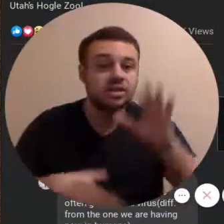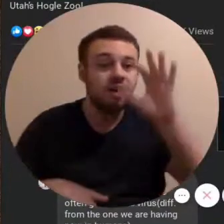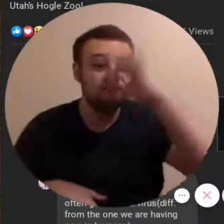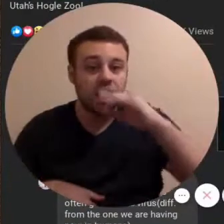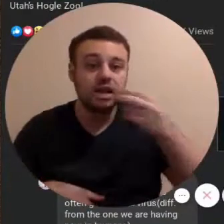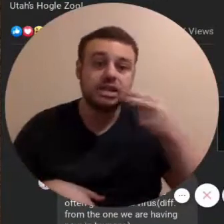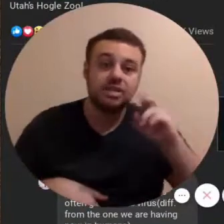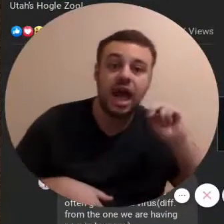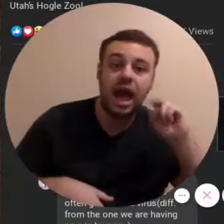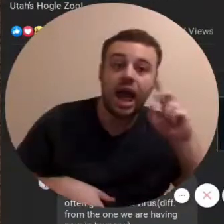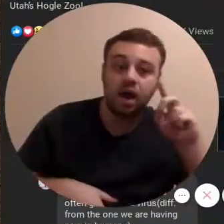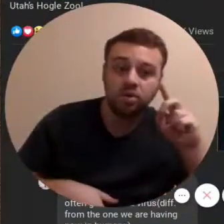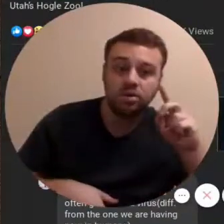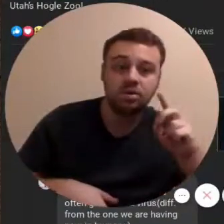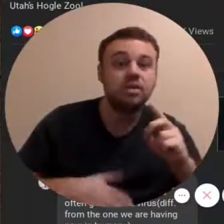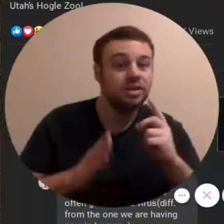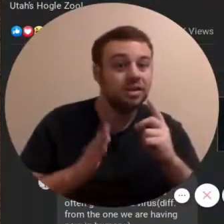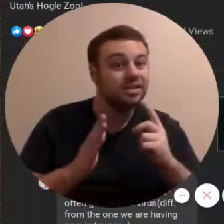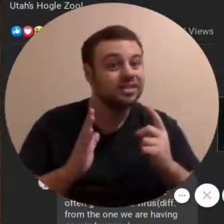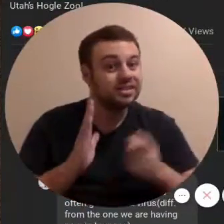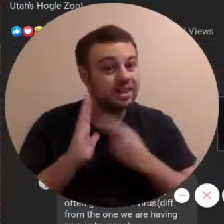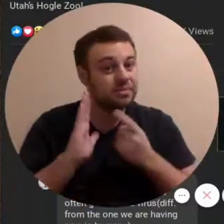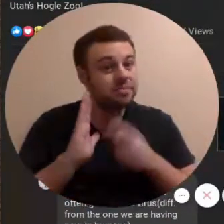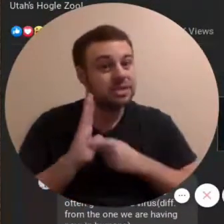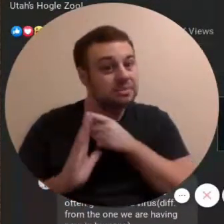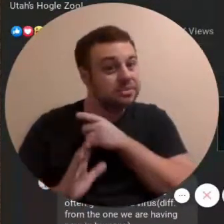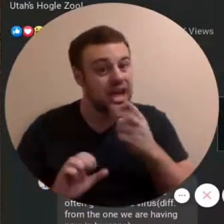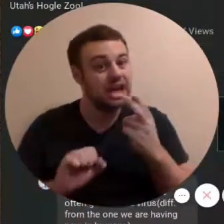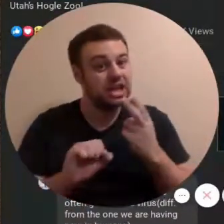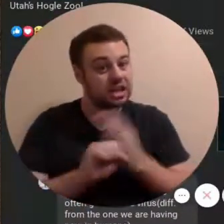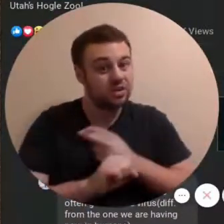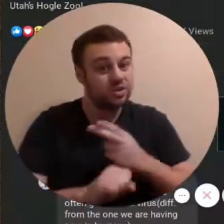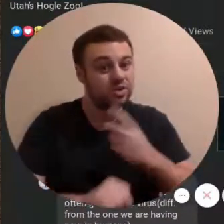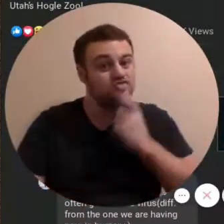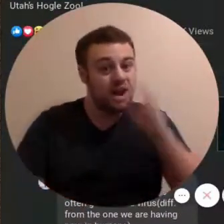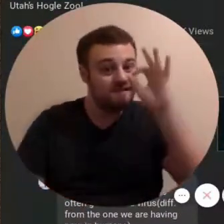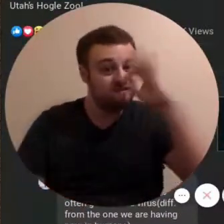back to red foxes- and a lot of their animation, you know, some of you have